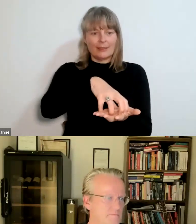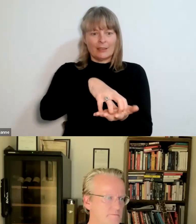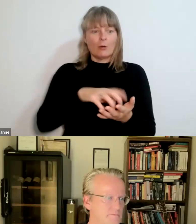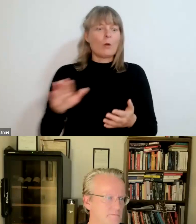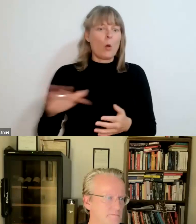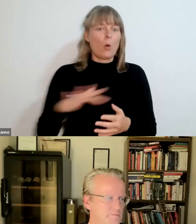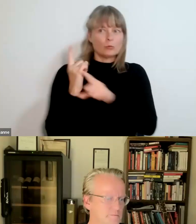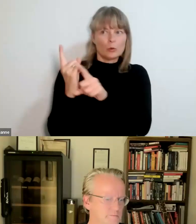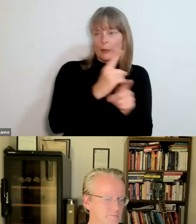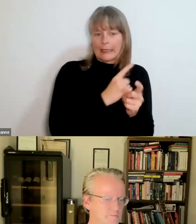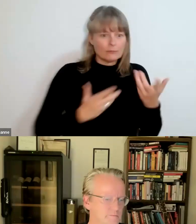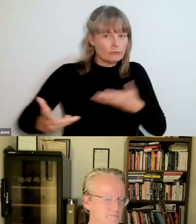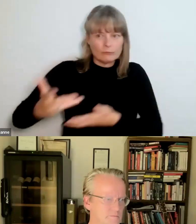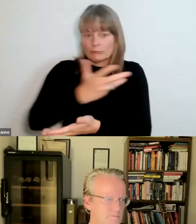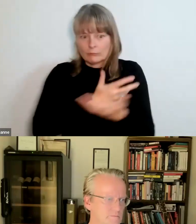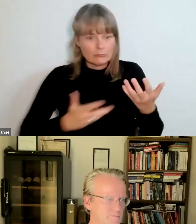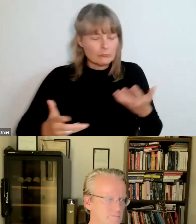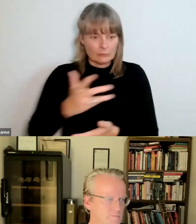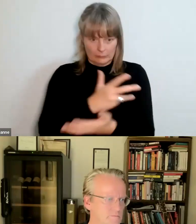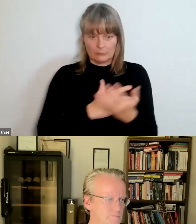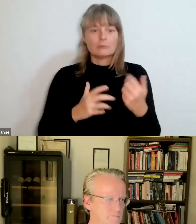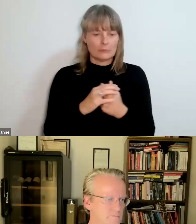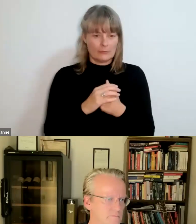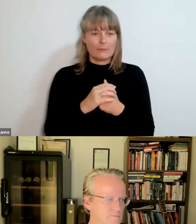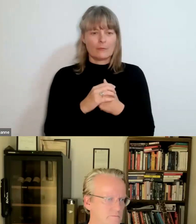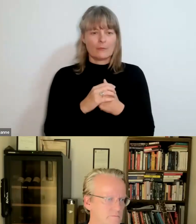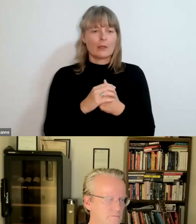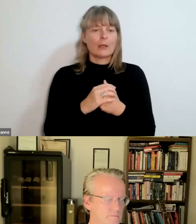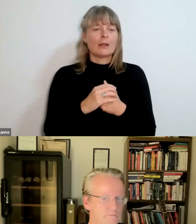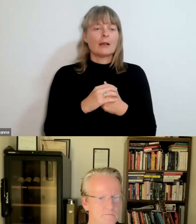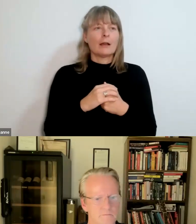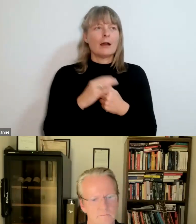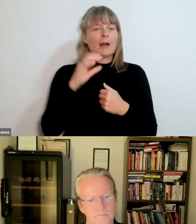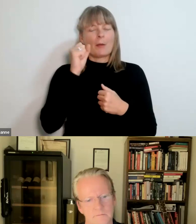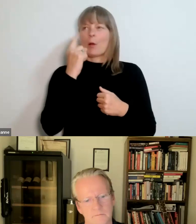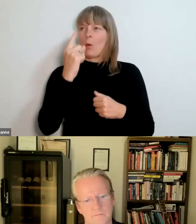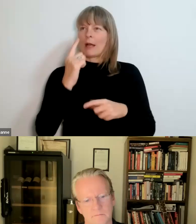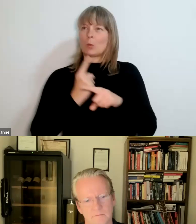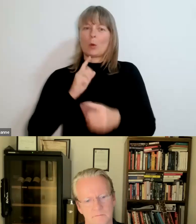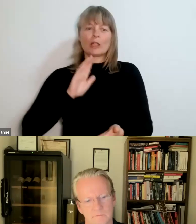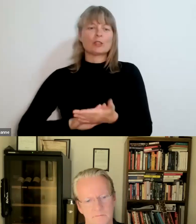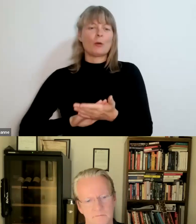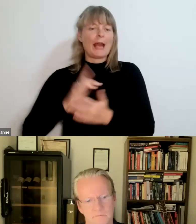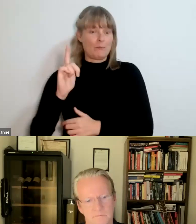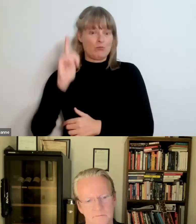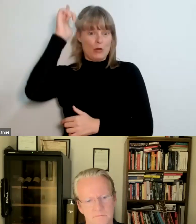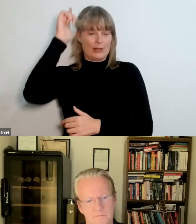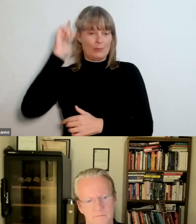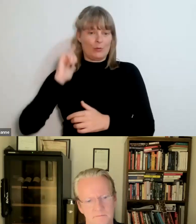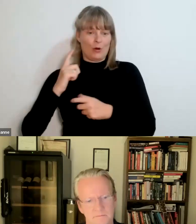places like that but I thinking about integrated, co-locations, where people are